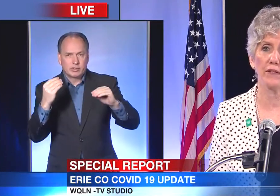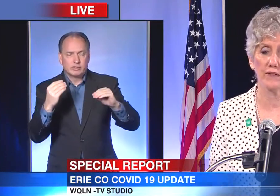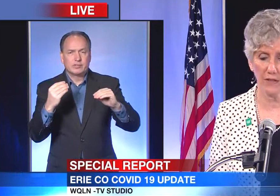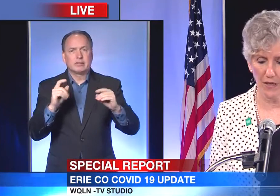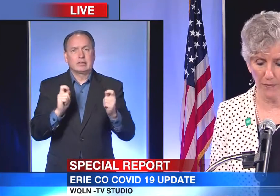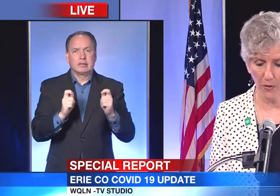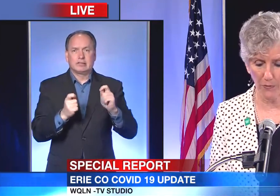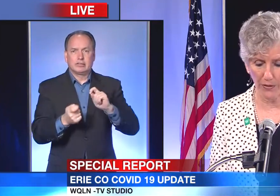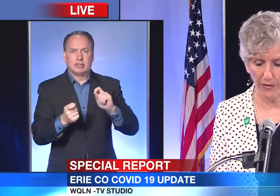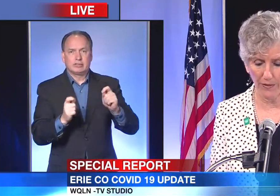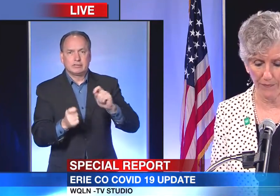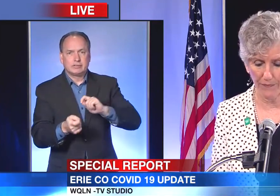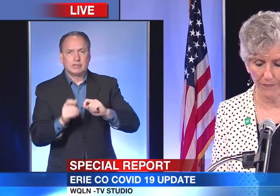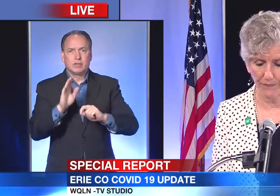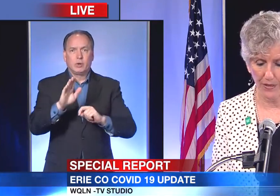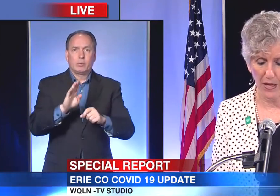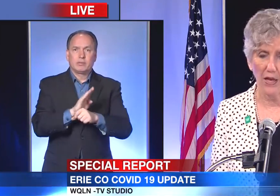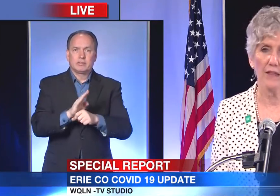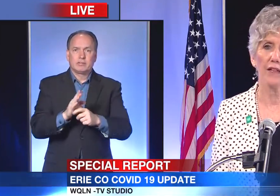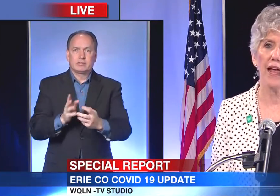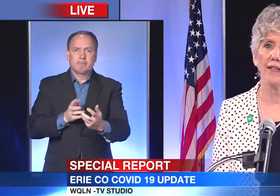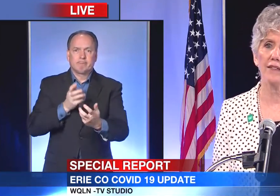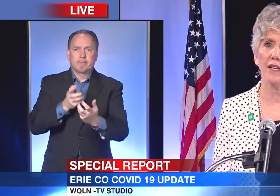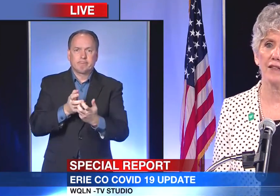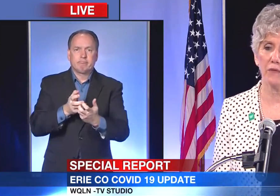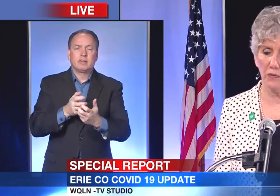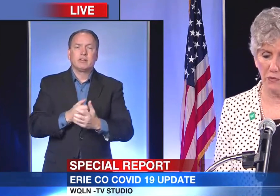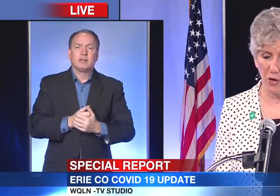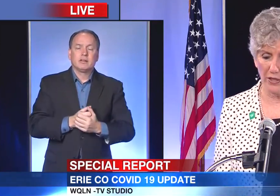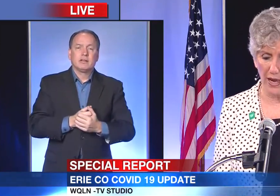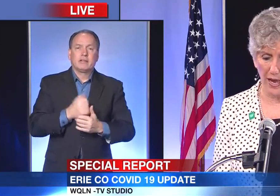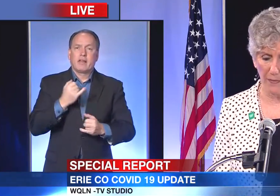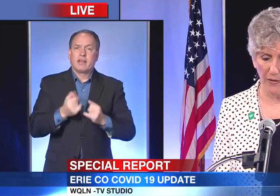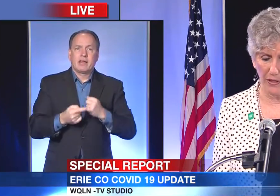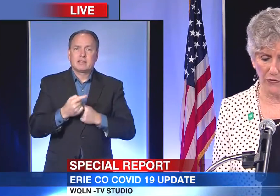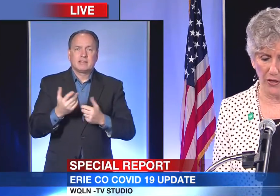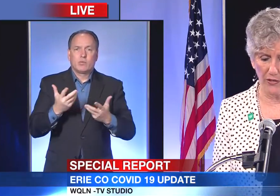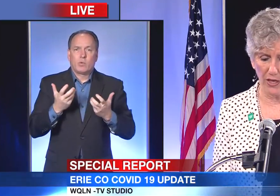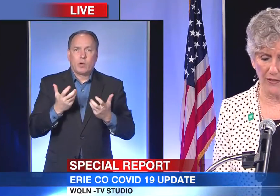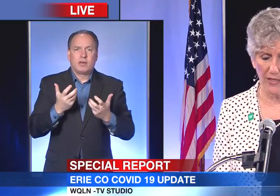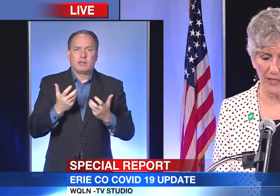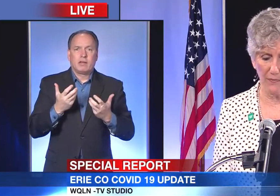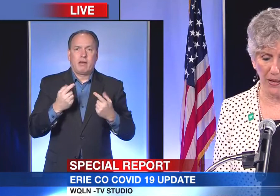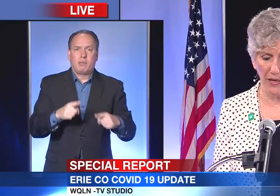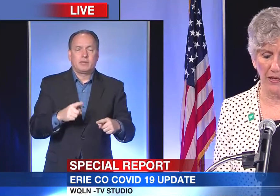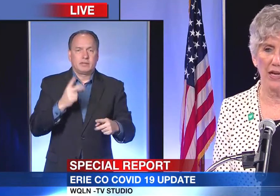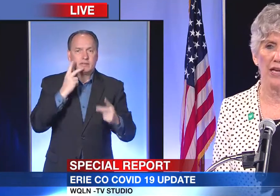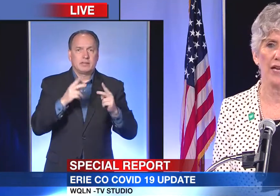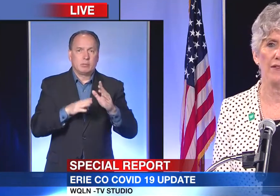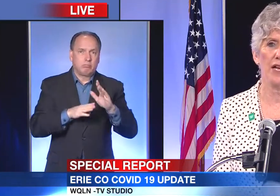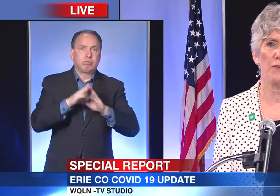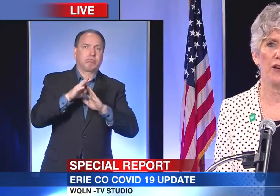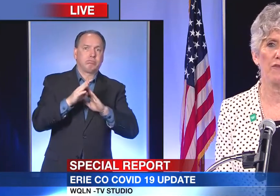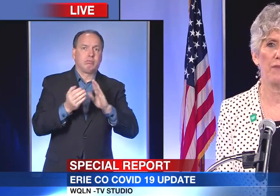MONITOR PUBLIC HEALTH INSTRUCTIONS AND ADJUST YOUR BUSINESS APPROPRIATELY. THE LAST THING THAT WE WOULD